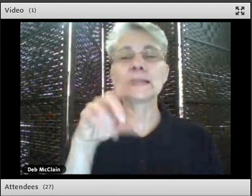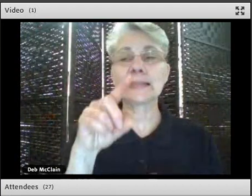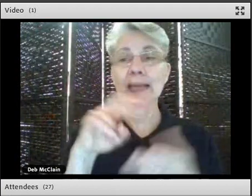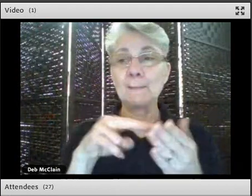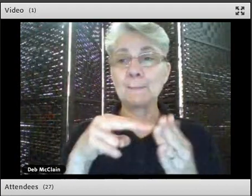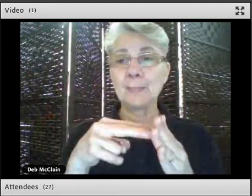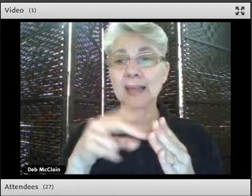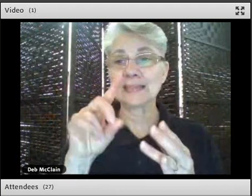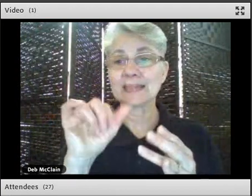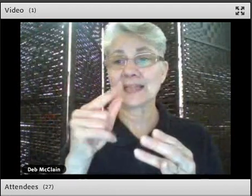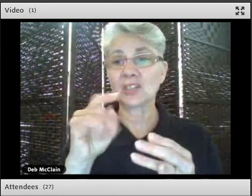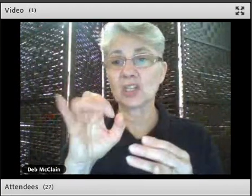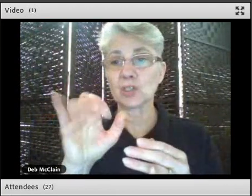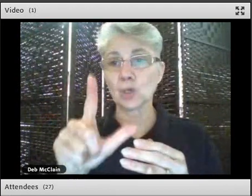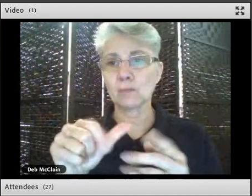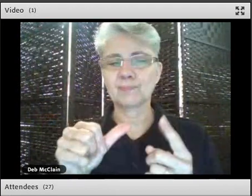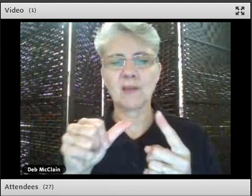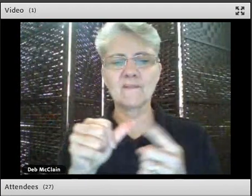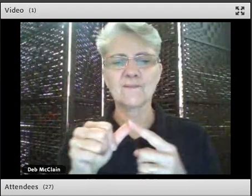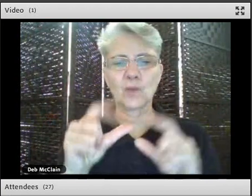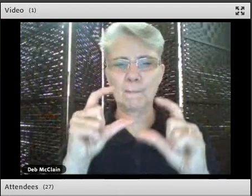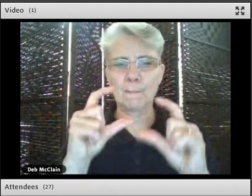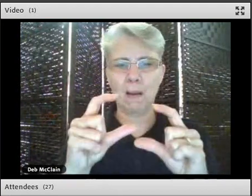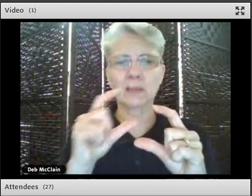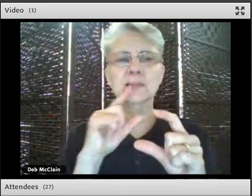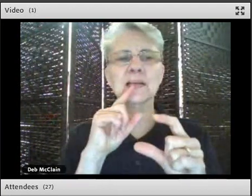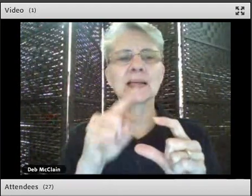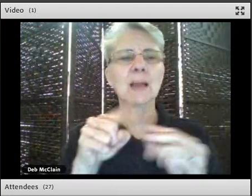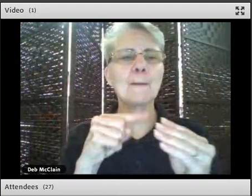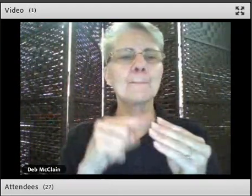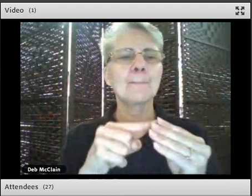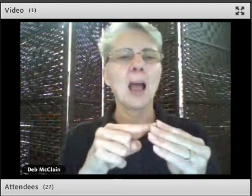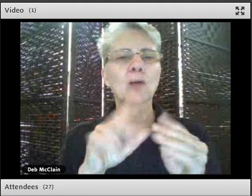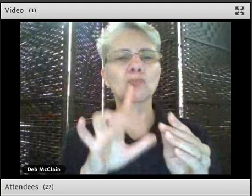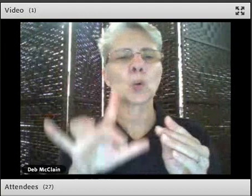the second box is about mixing, and the third box is about transfer.